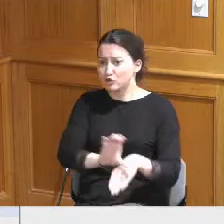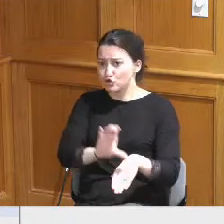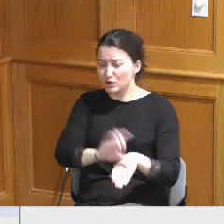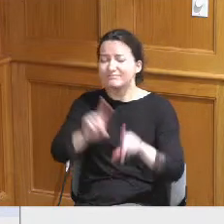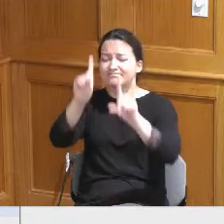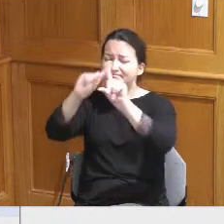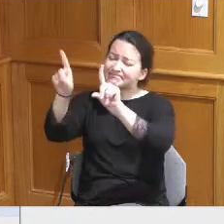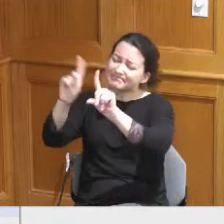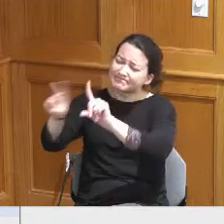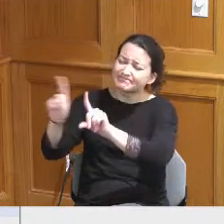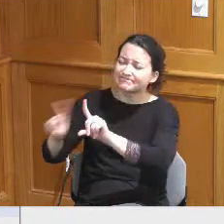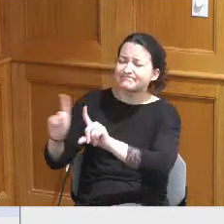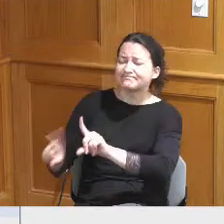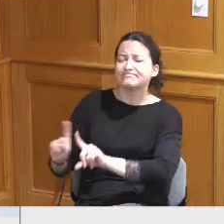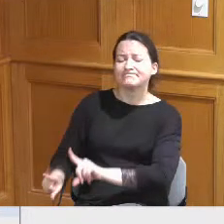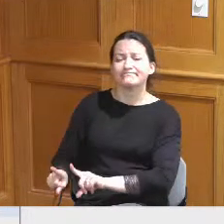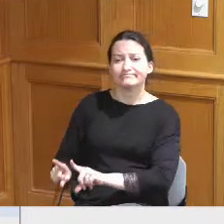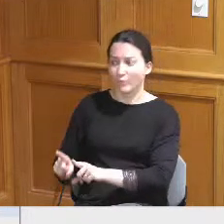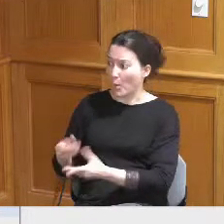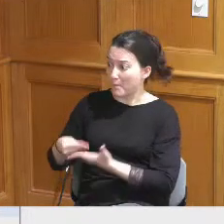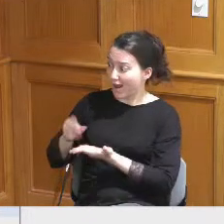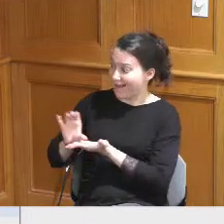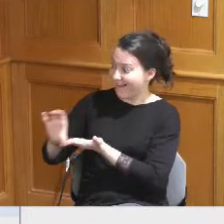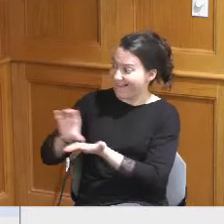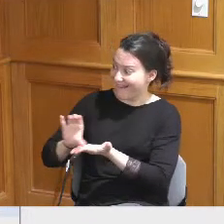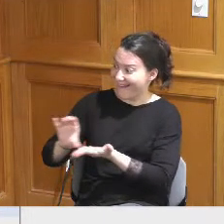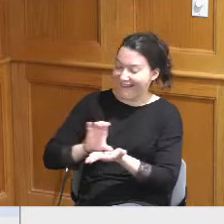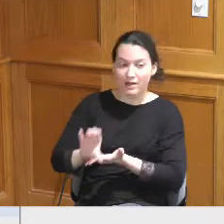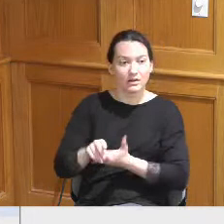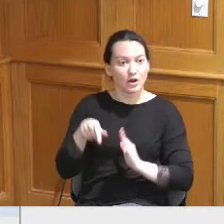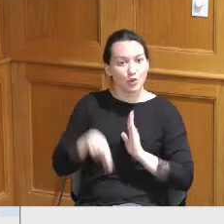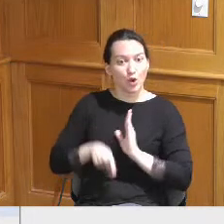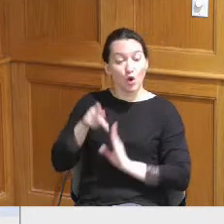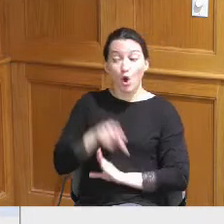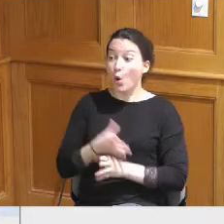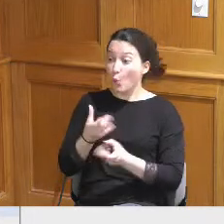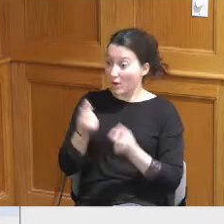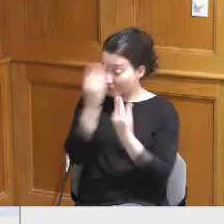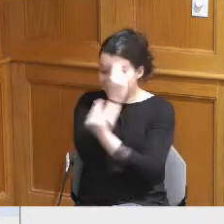that are benefiting from this program and actually they want you all to know that they